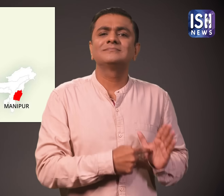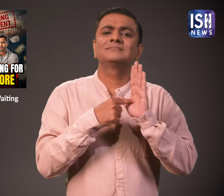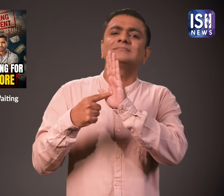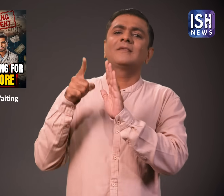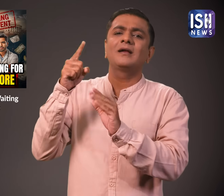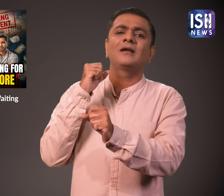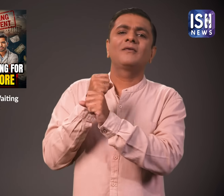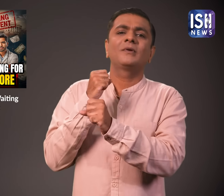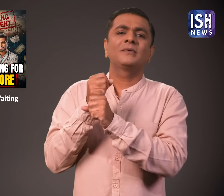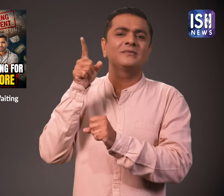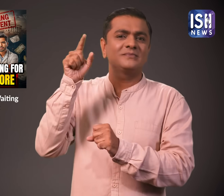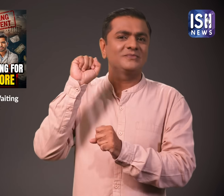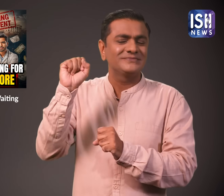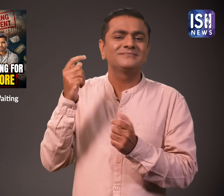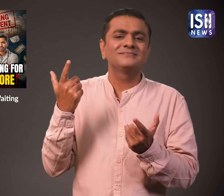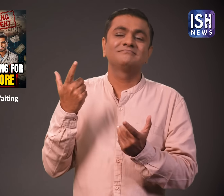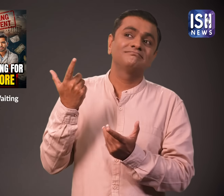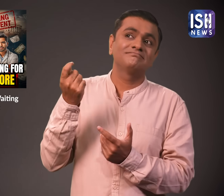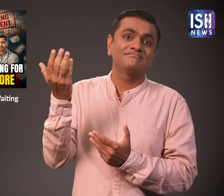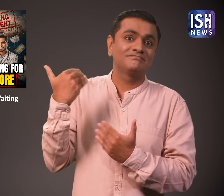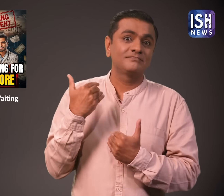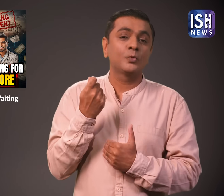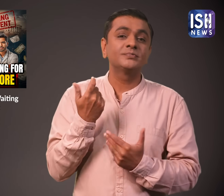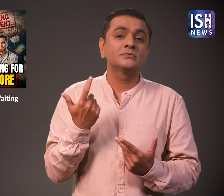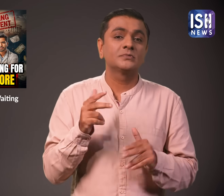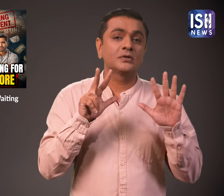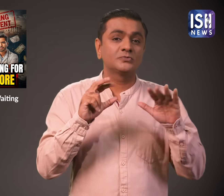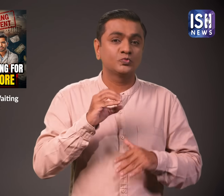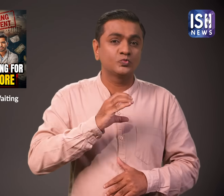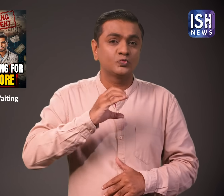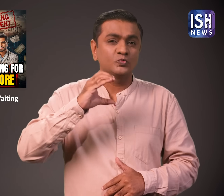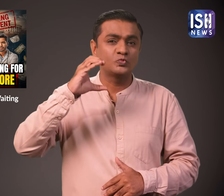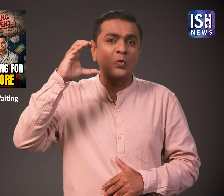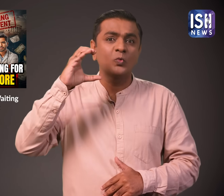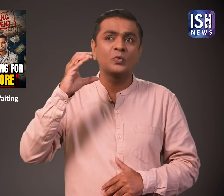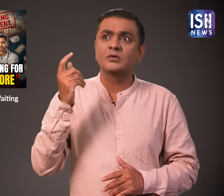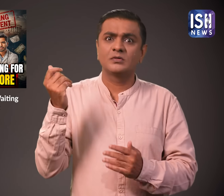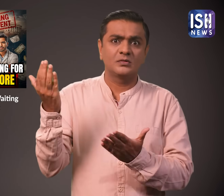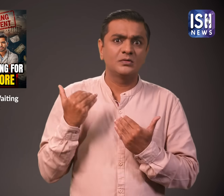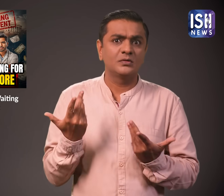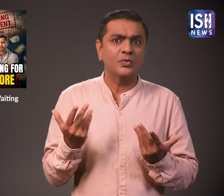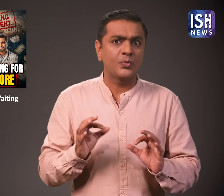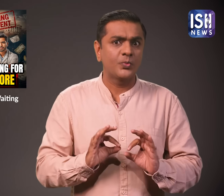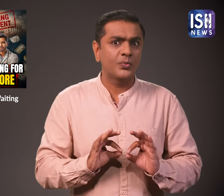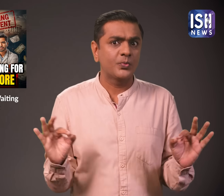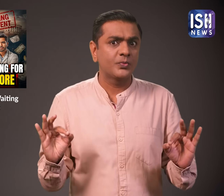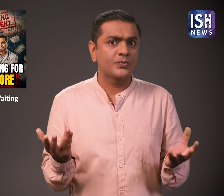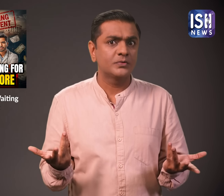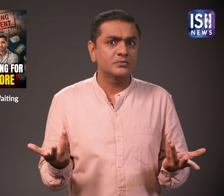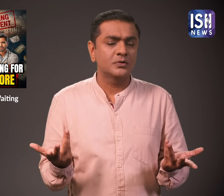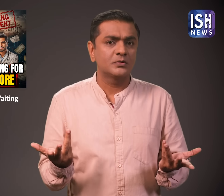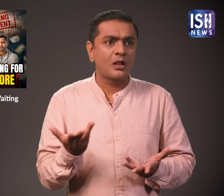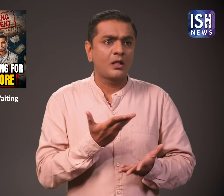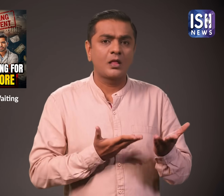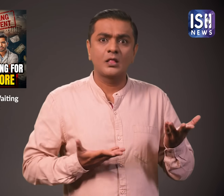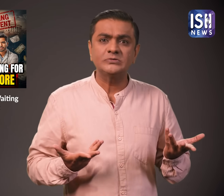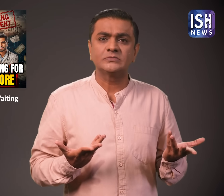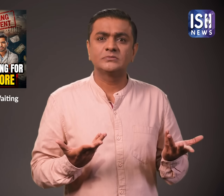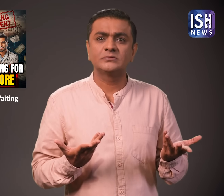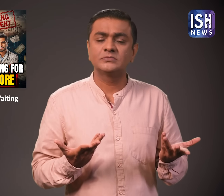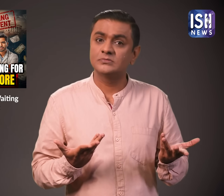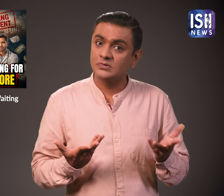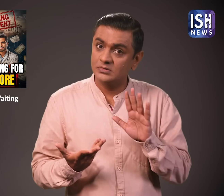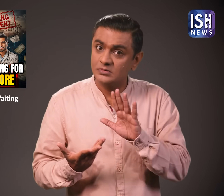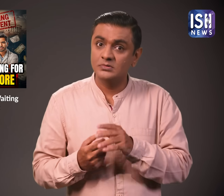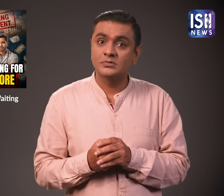but bills worth around ₹8 crore remain unpaid.